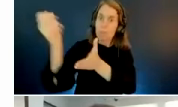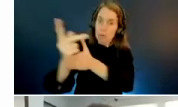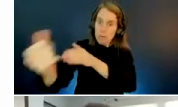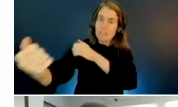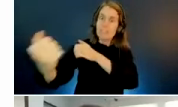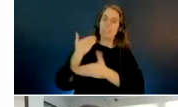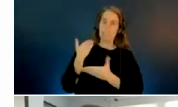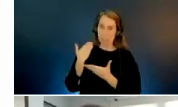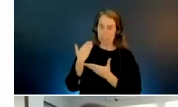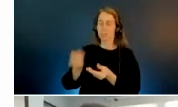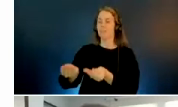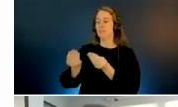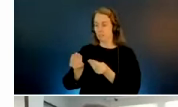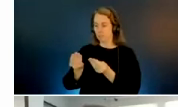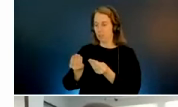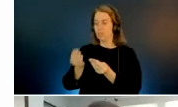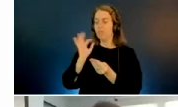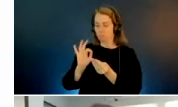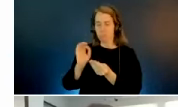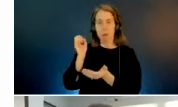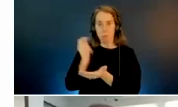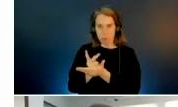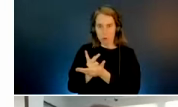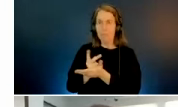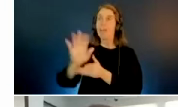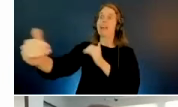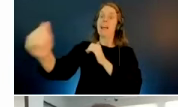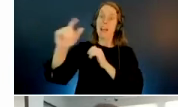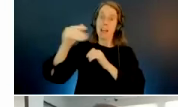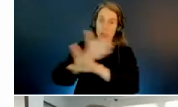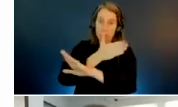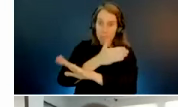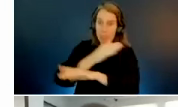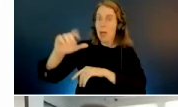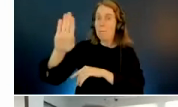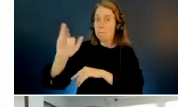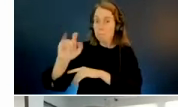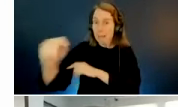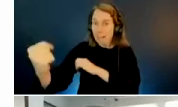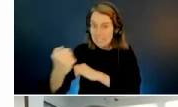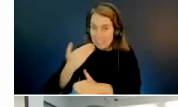sign the ballot before returning it pledging that that there was no funny business um in